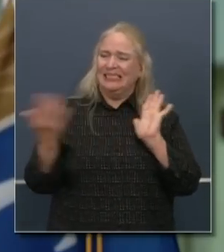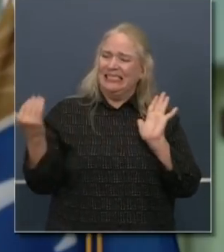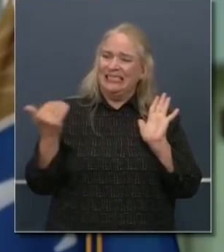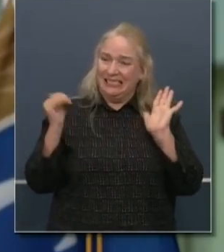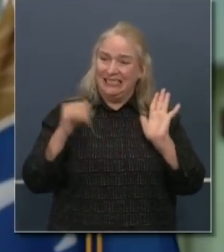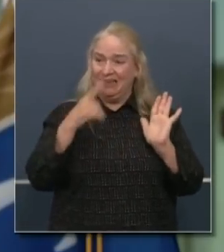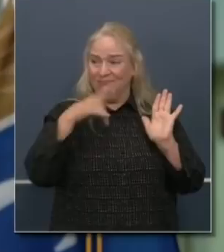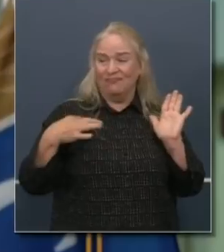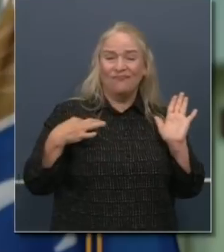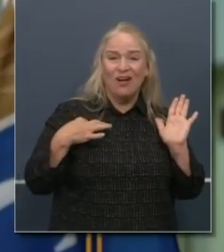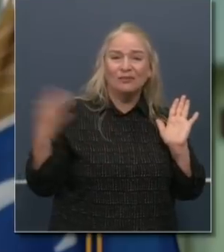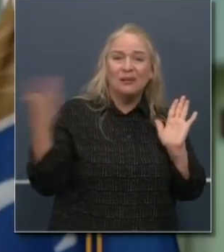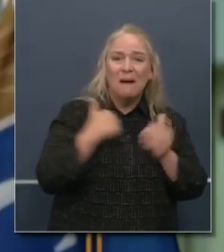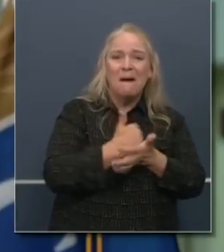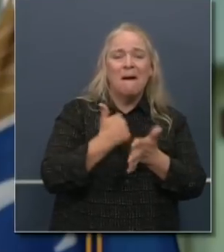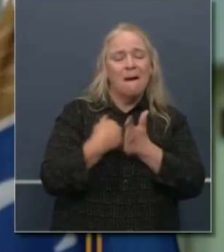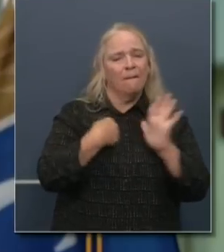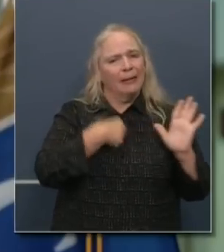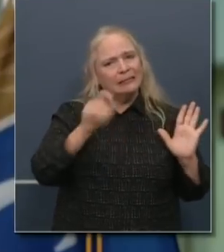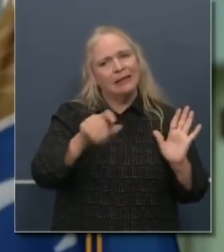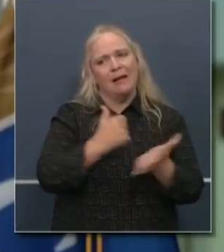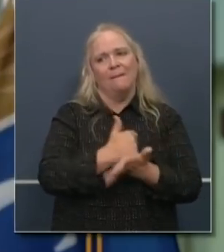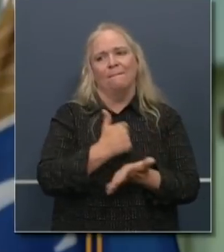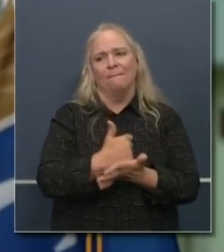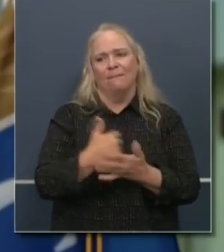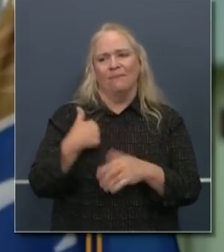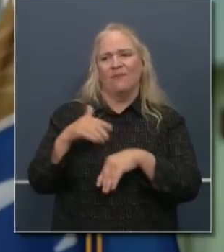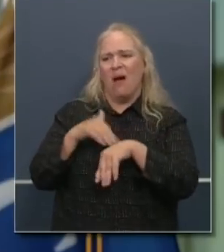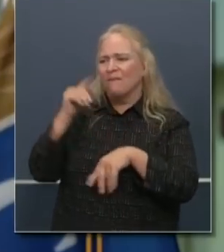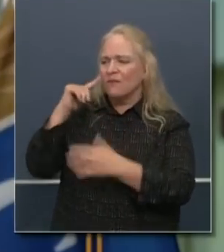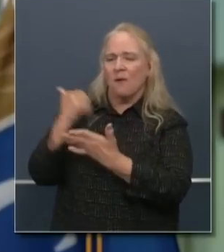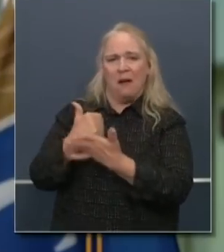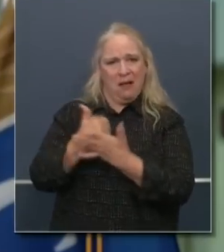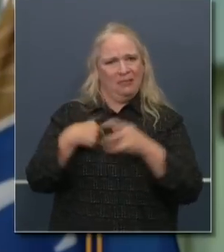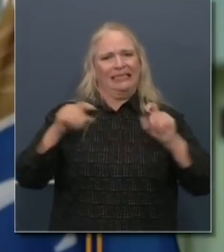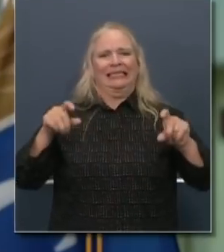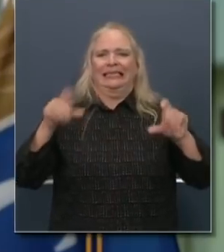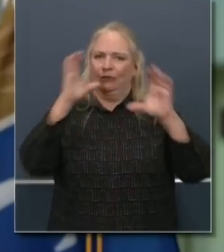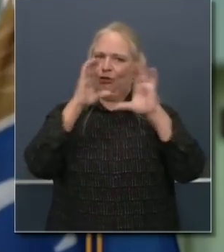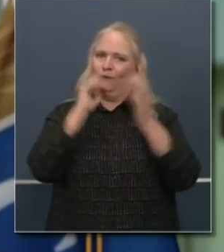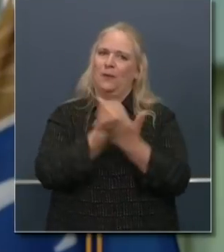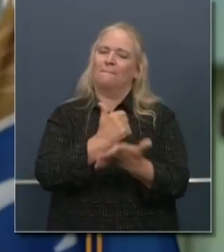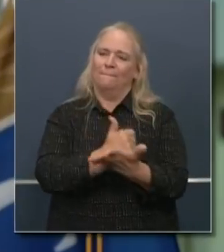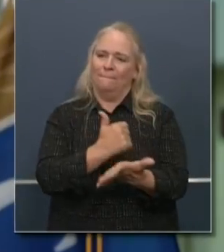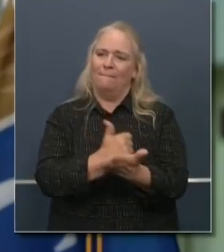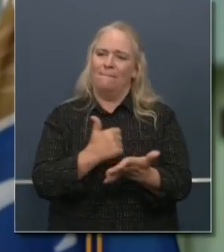REALTIME. HEALTHCARE PERSONNEL IS CRITICAL AND ADDITIONAL HEALTHCARE RESOURCES TO PROVIDE